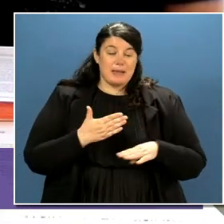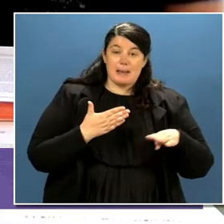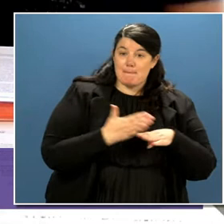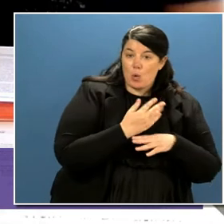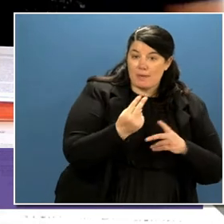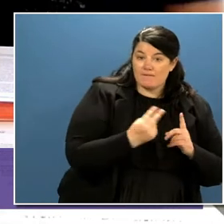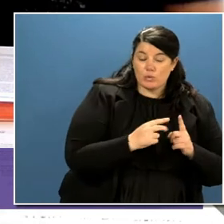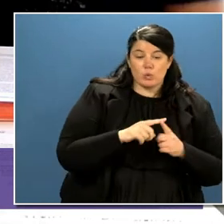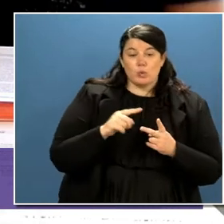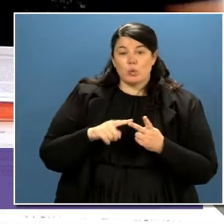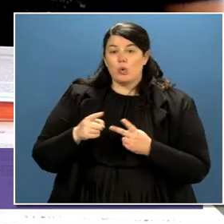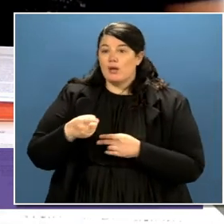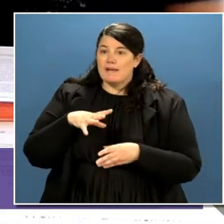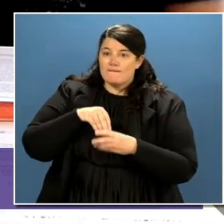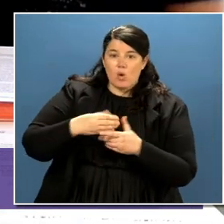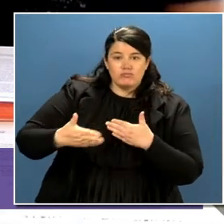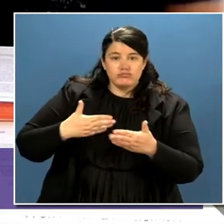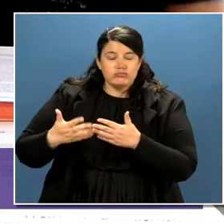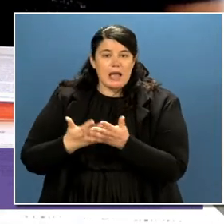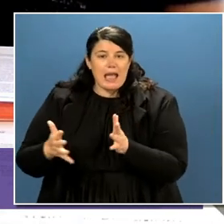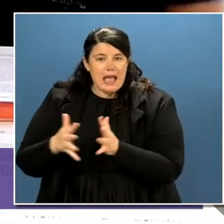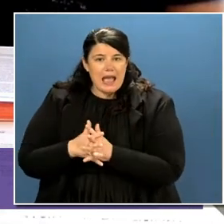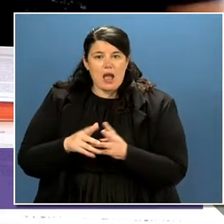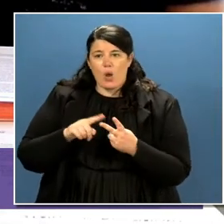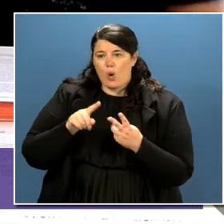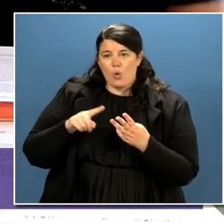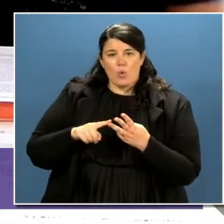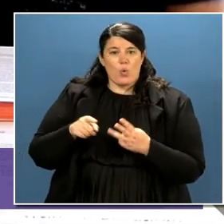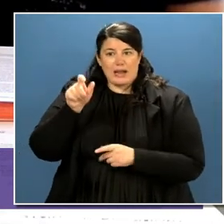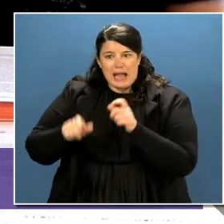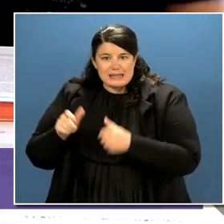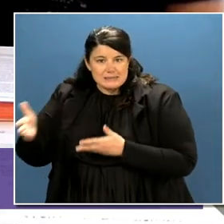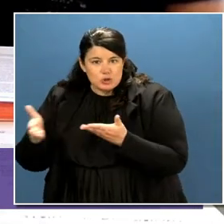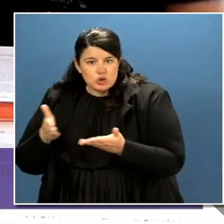a stakeholder standpoint, community engagement or customer service standpoint.